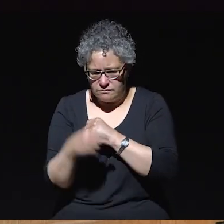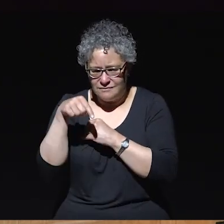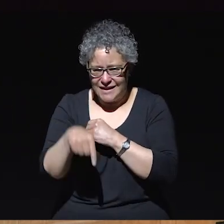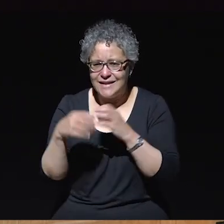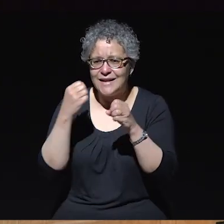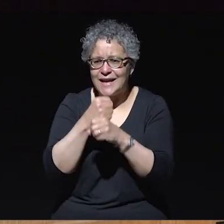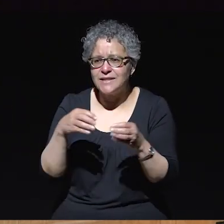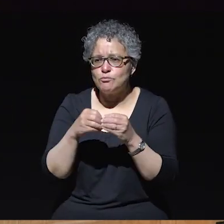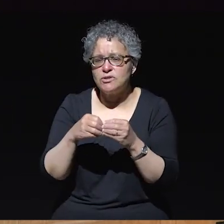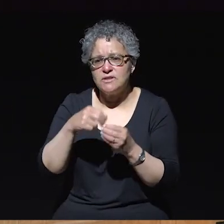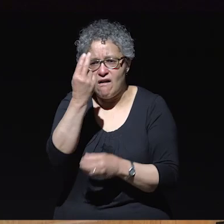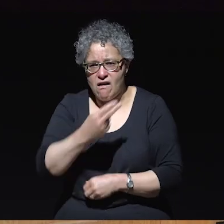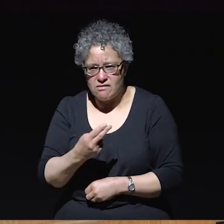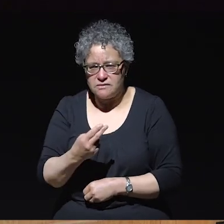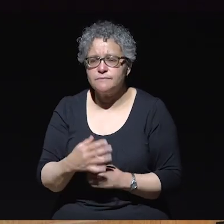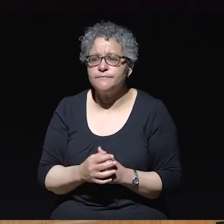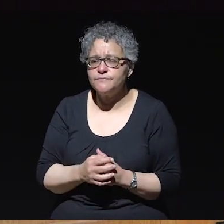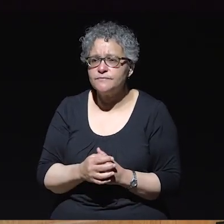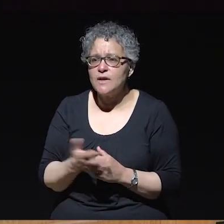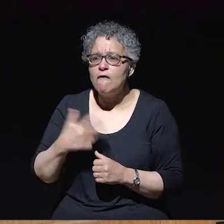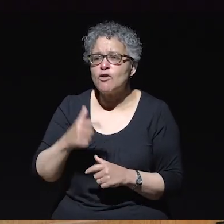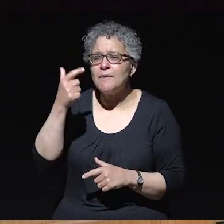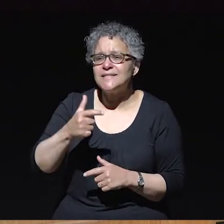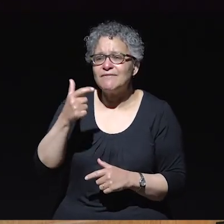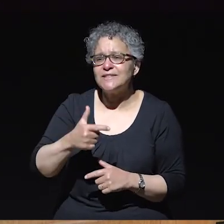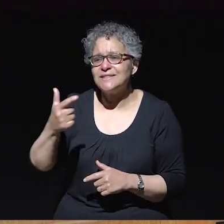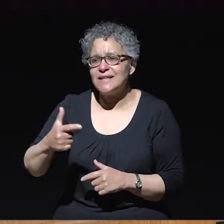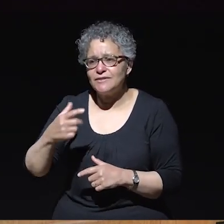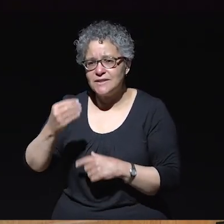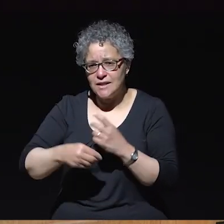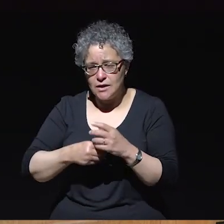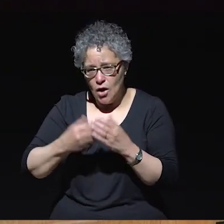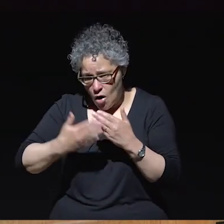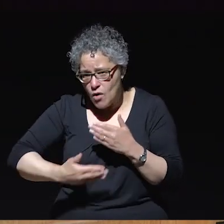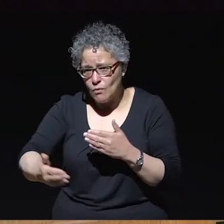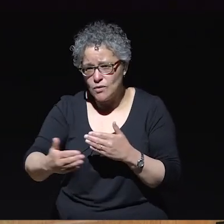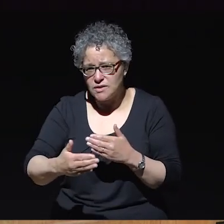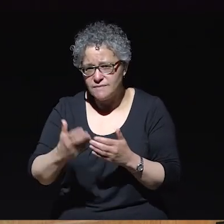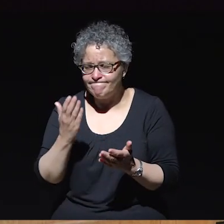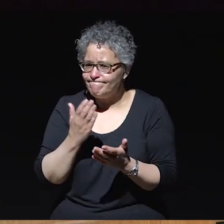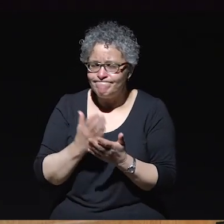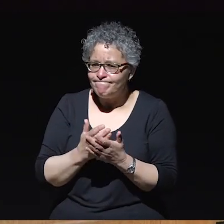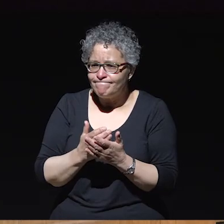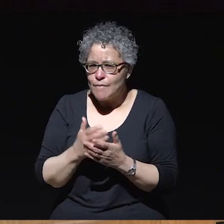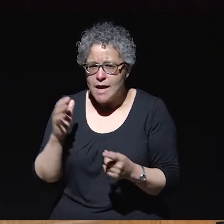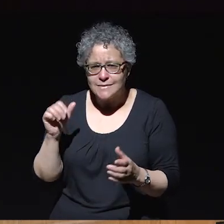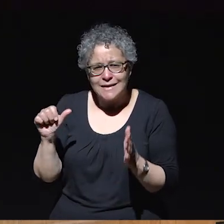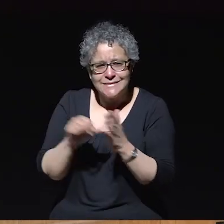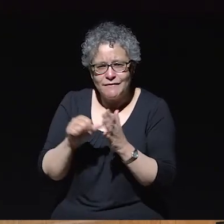It's very difficult, I think, from 1770 onwards to pinpoint a single artistic tradition that Gainsborough is playing with.